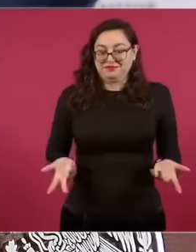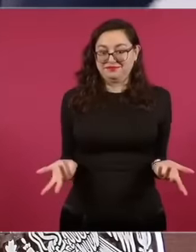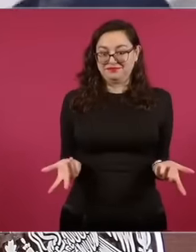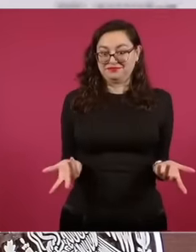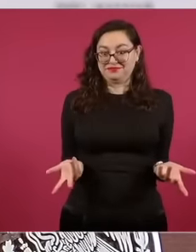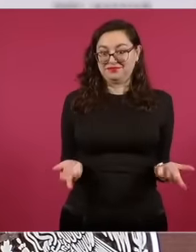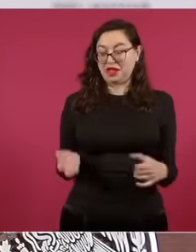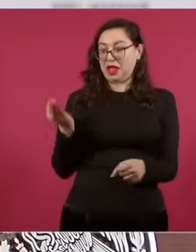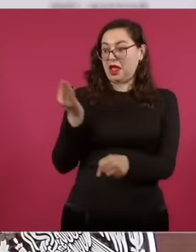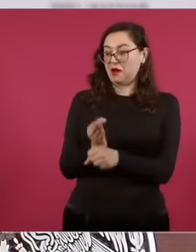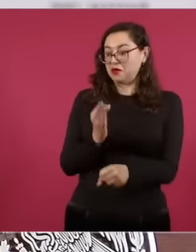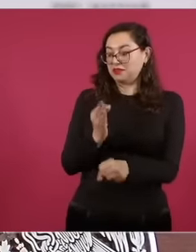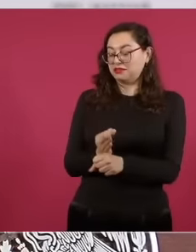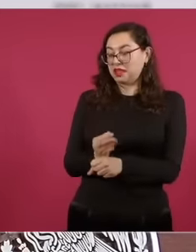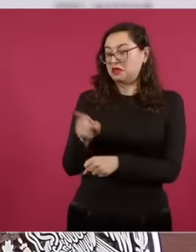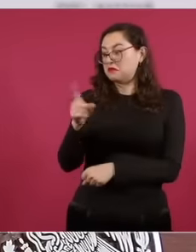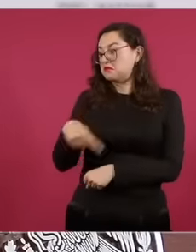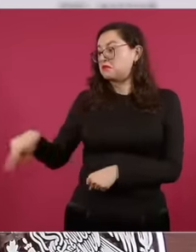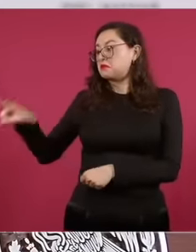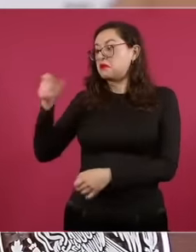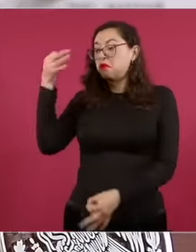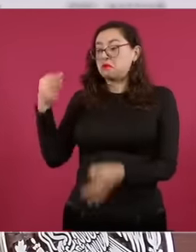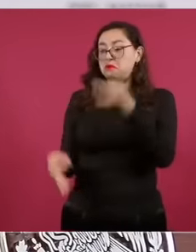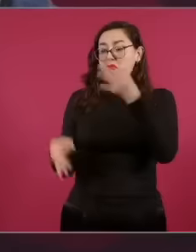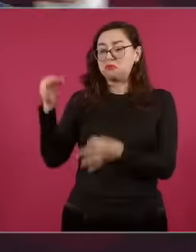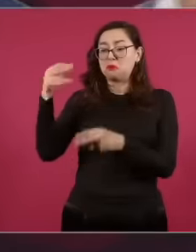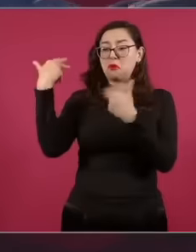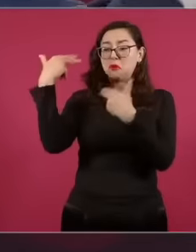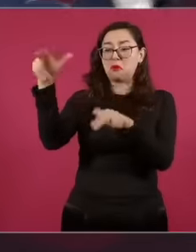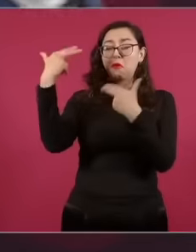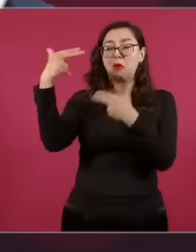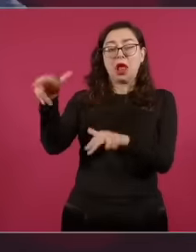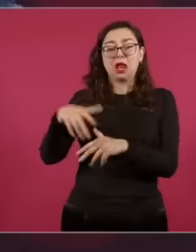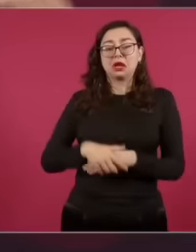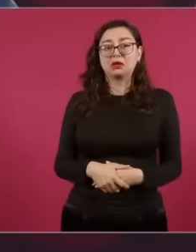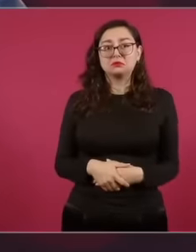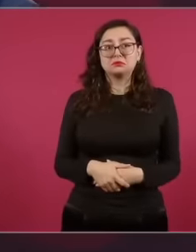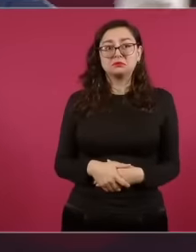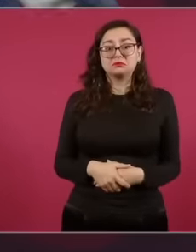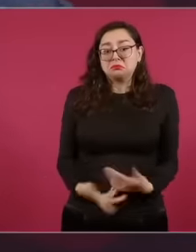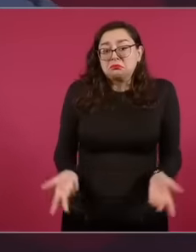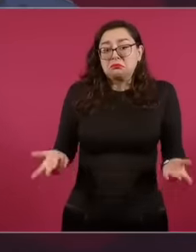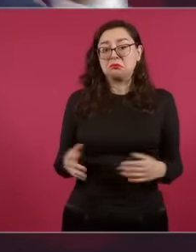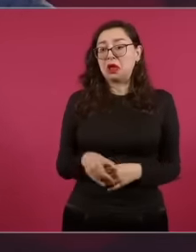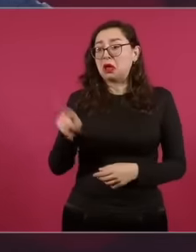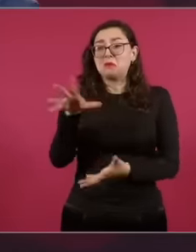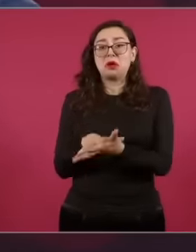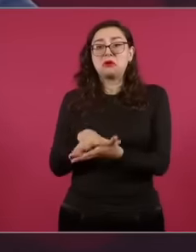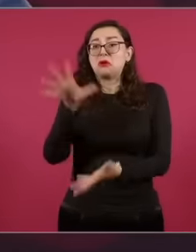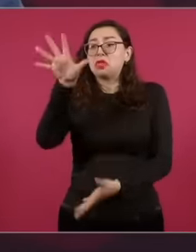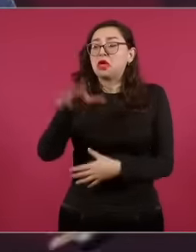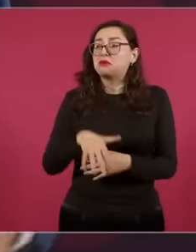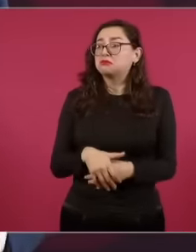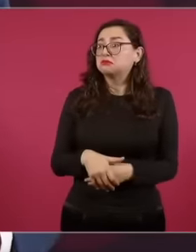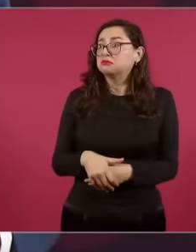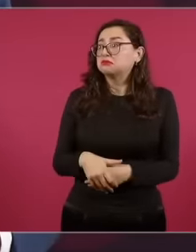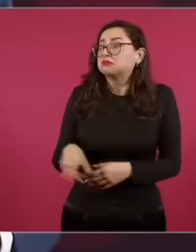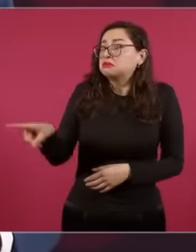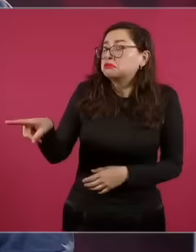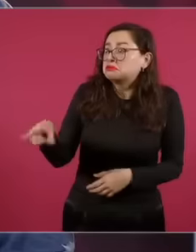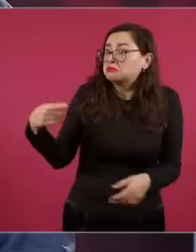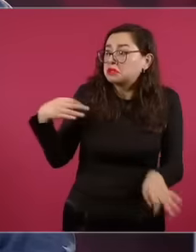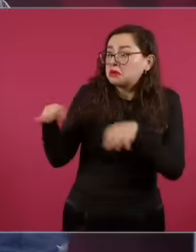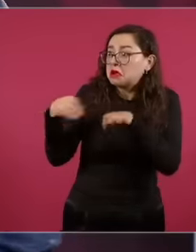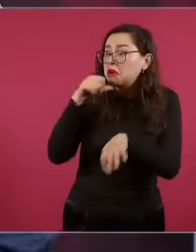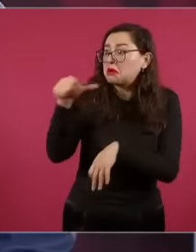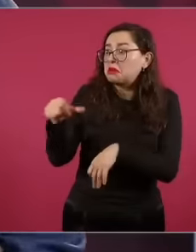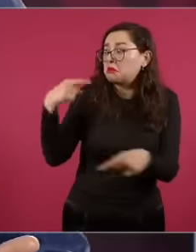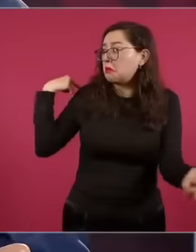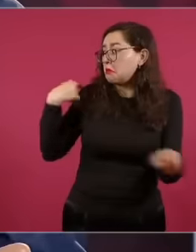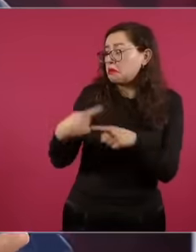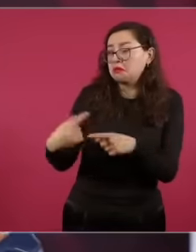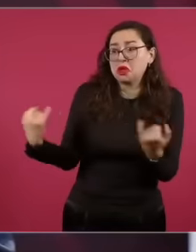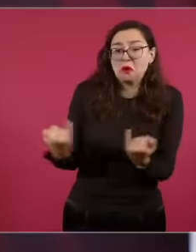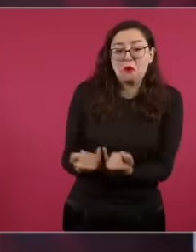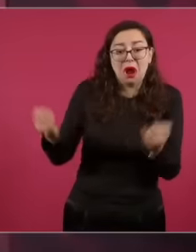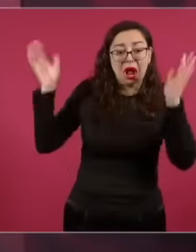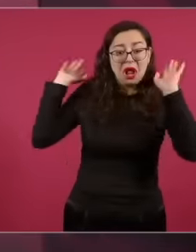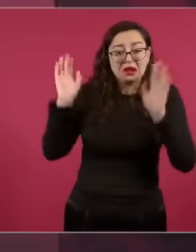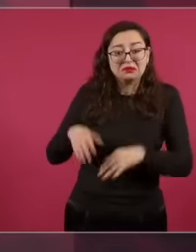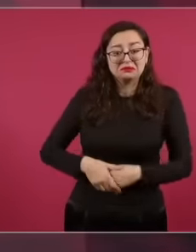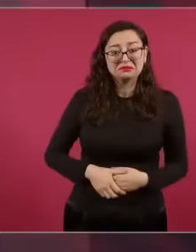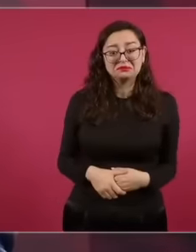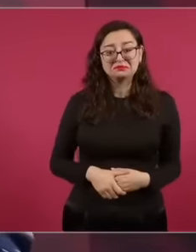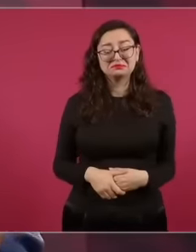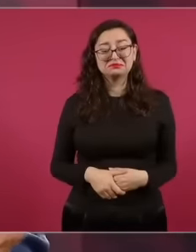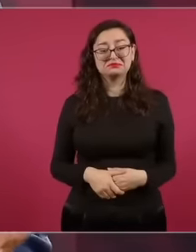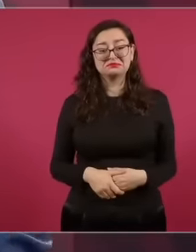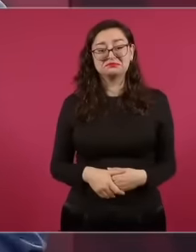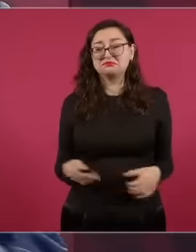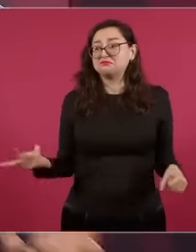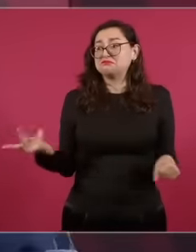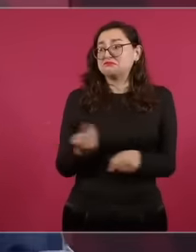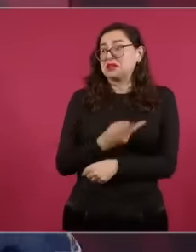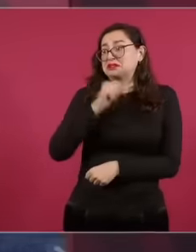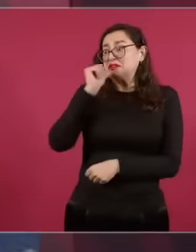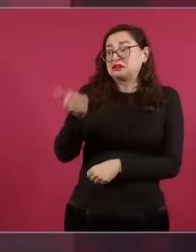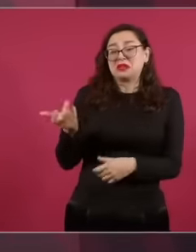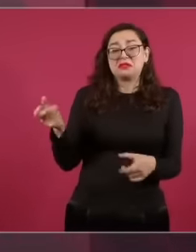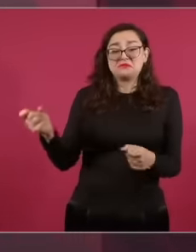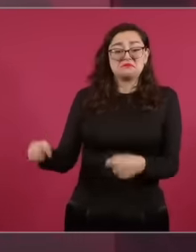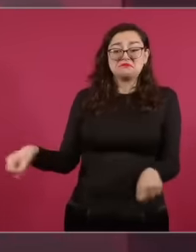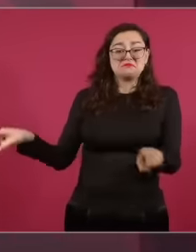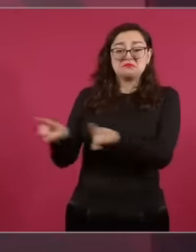Mexicans are not going to care about this, I would tell them with complete frankness and also